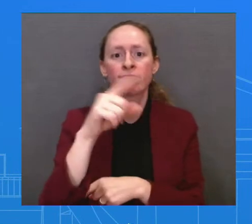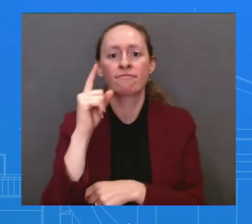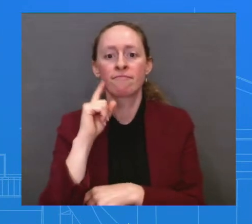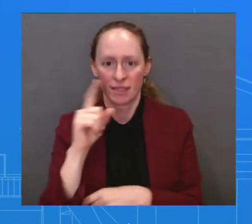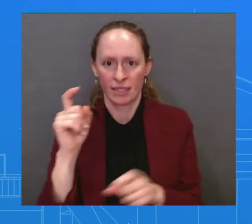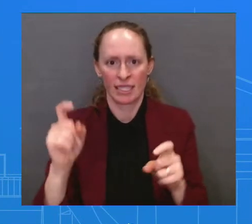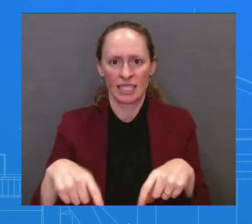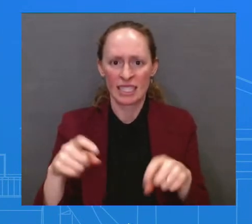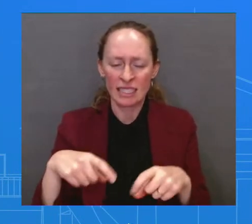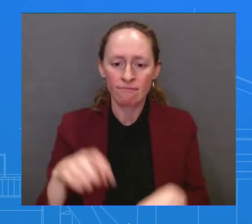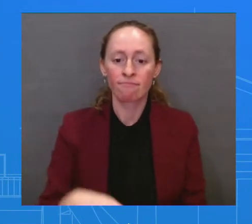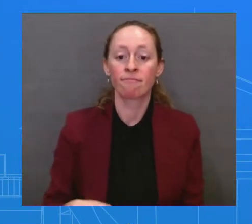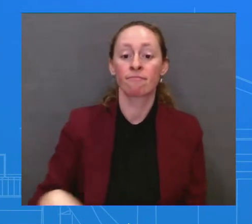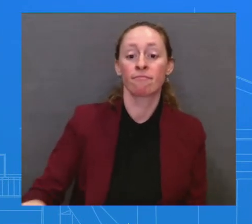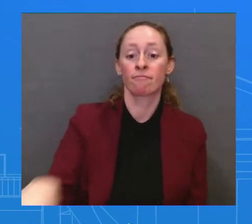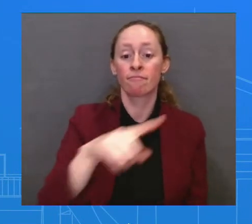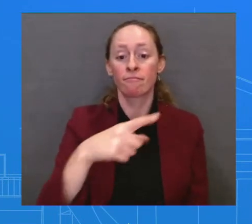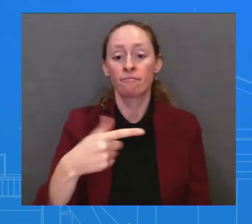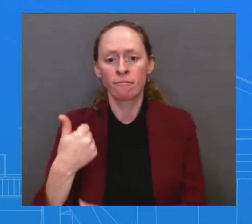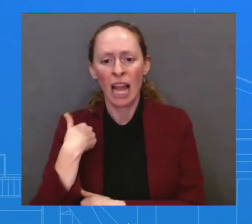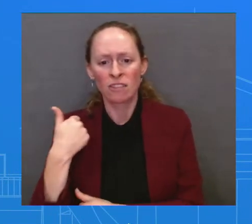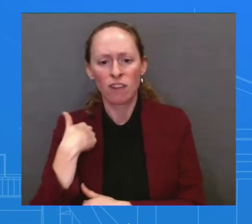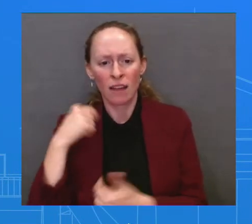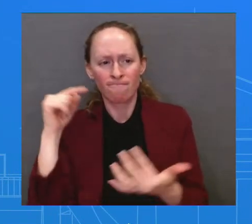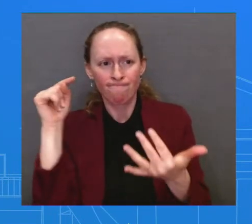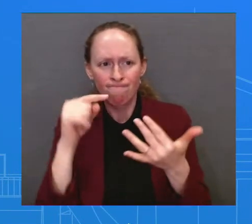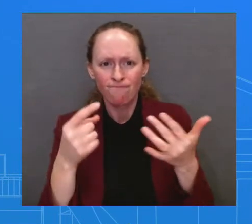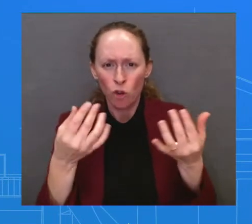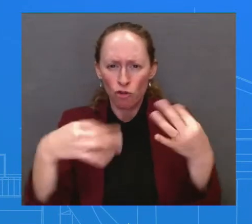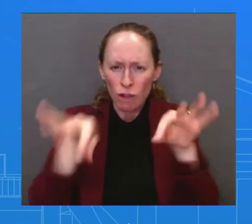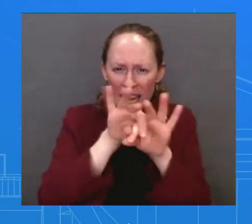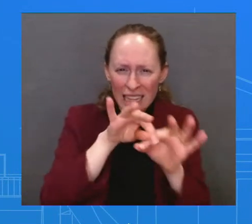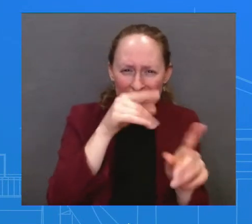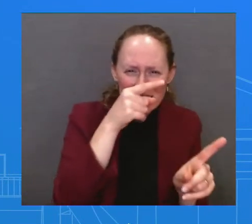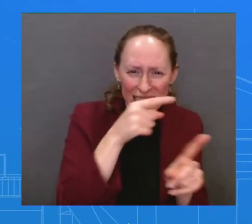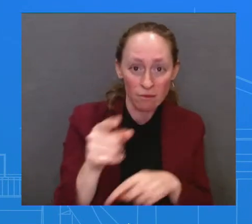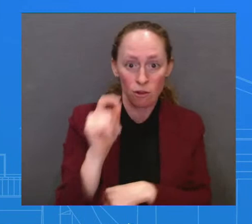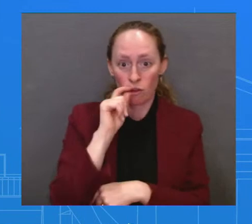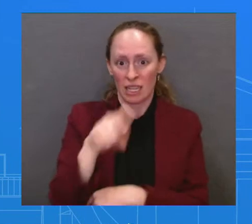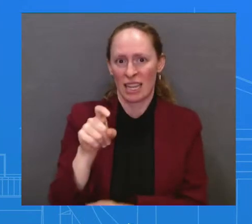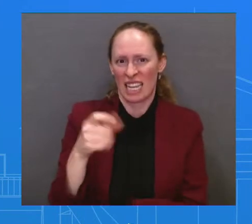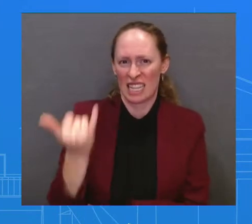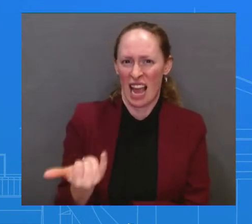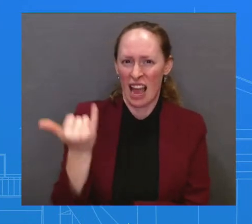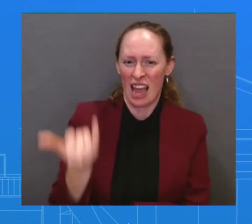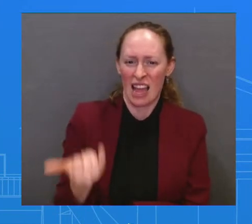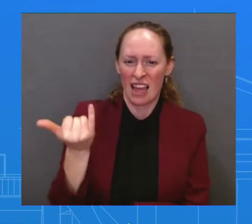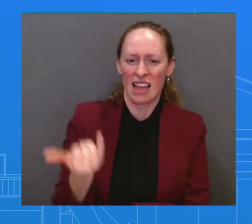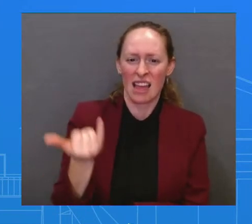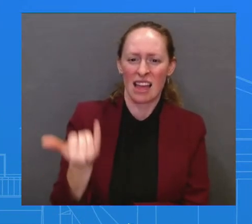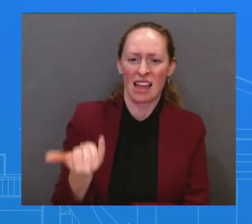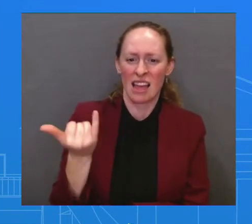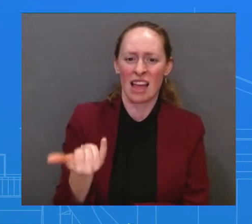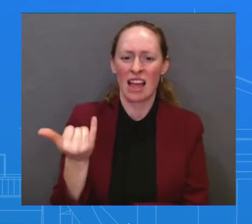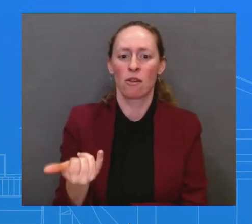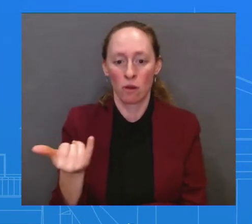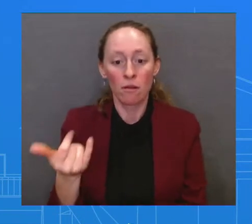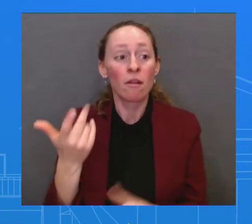that Ukraine will continue to need from its partners in NATO and other countries around the world. And we, the United States,